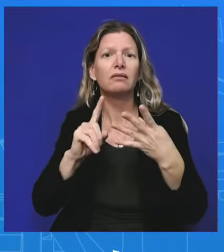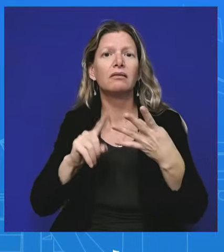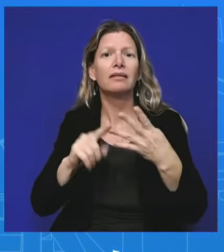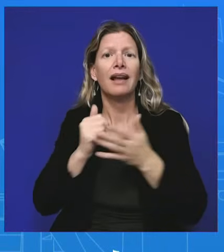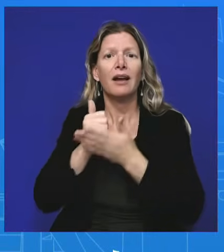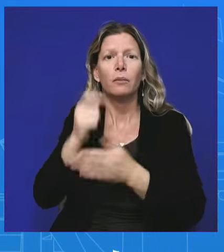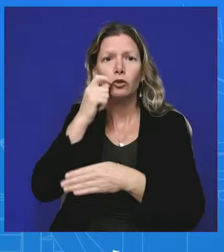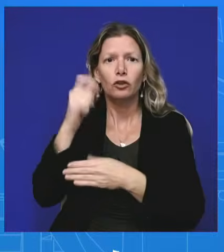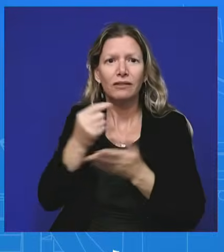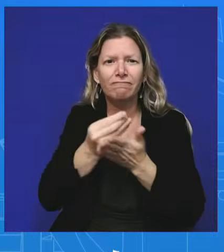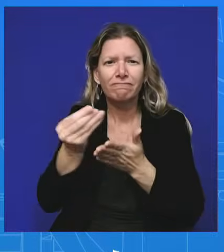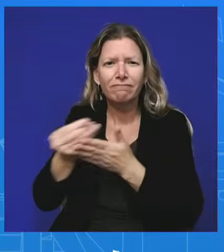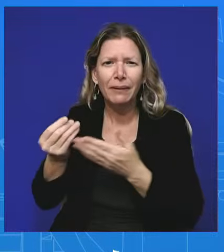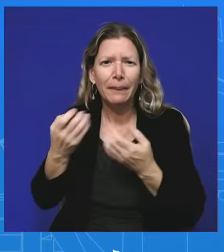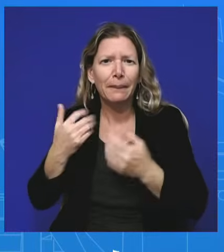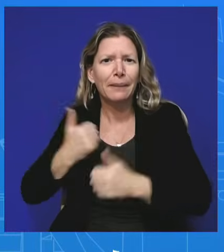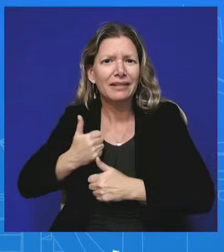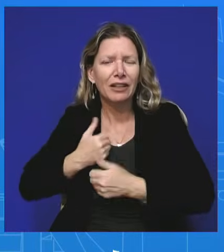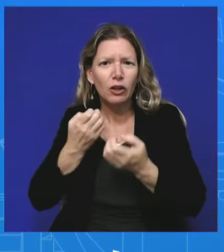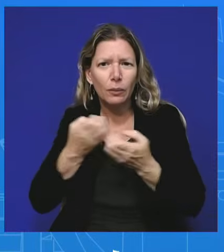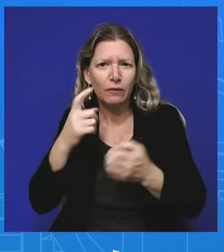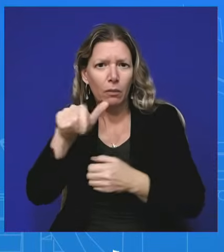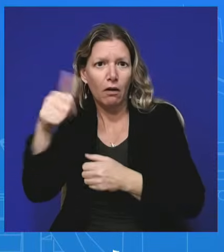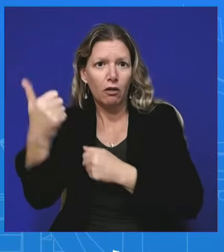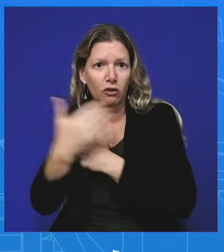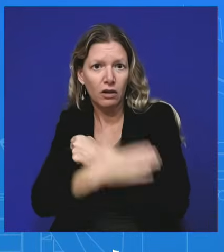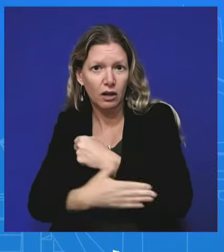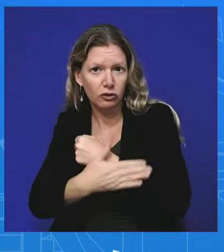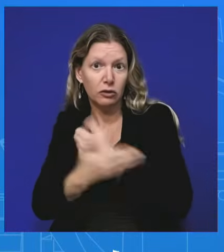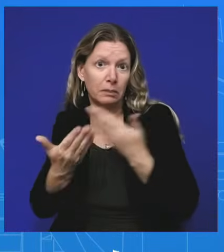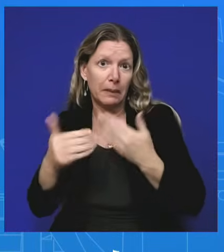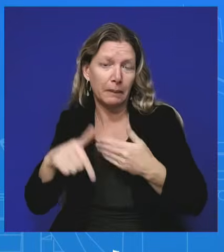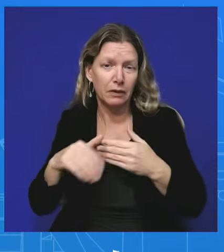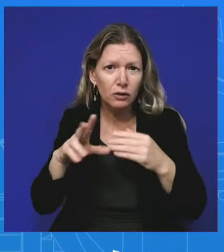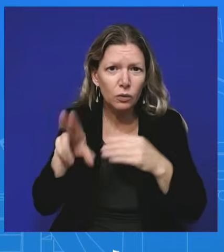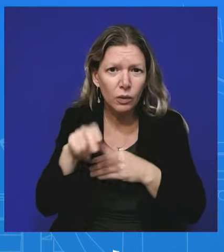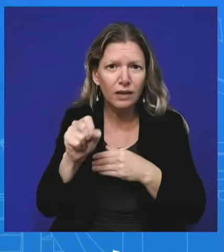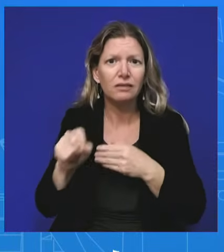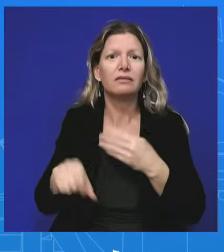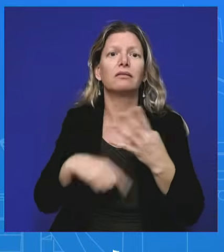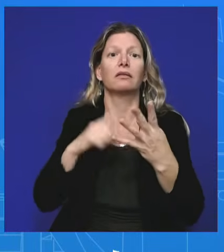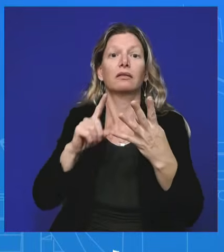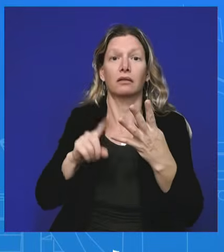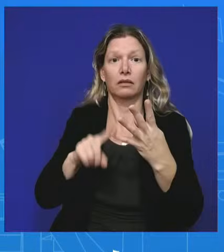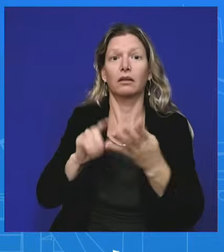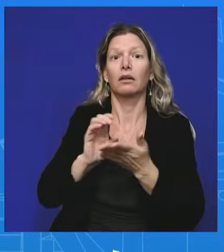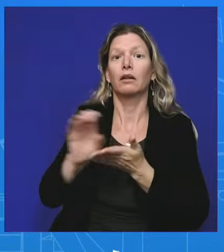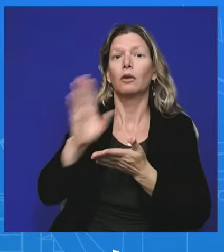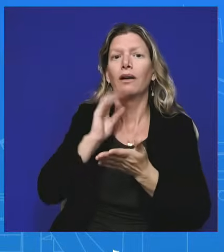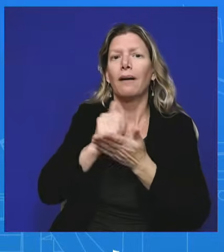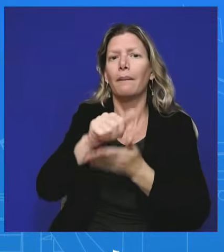and incentivize donations to Ukraine. Now just one last program announcement, and then I promise I'll shut up.